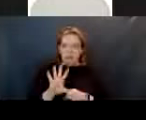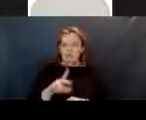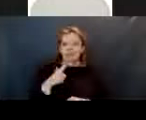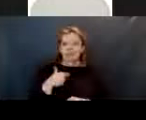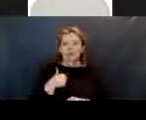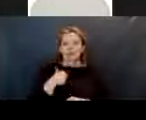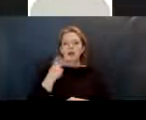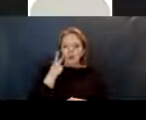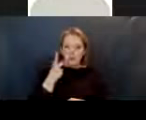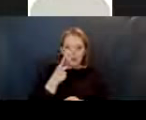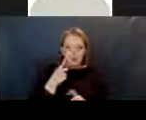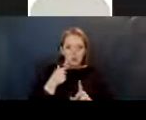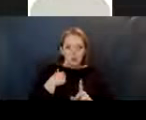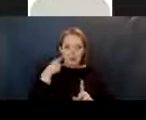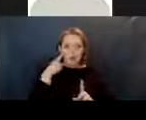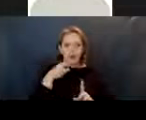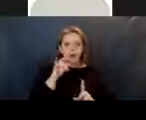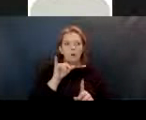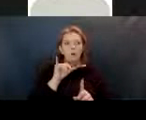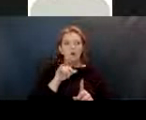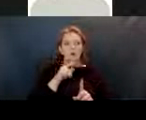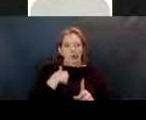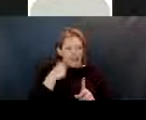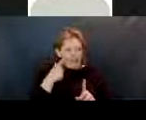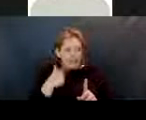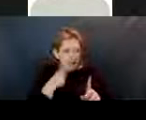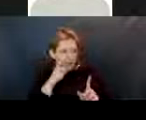that kept me moving through the worst of the mud.